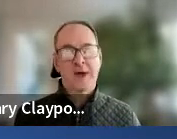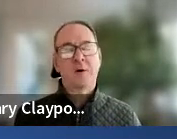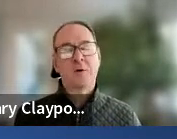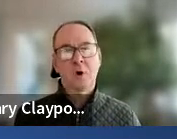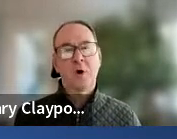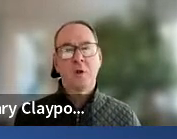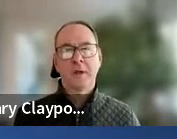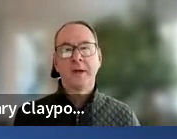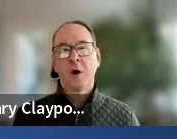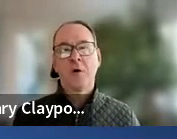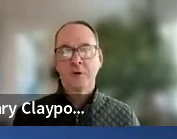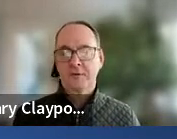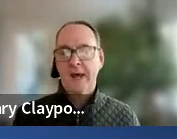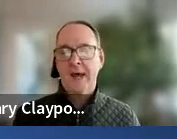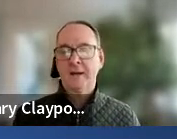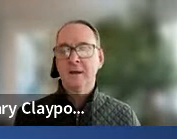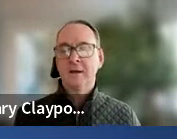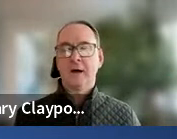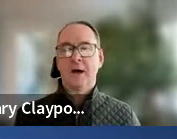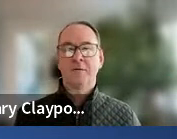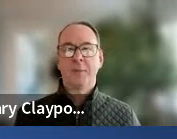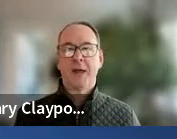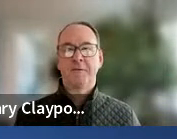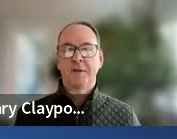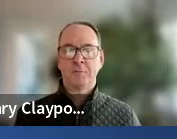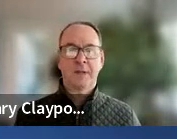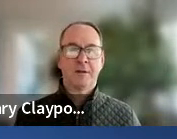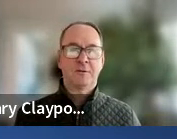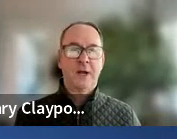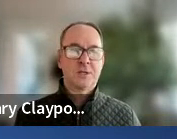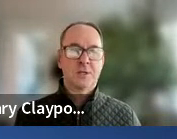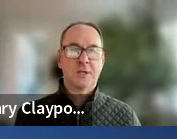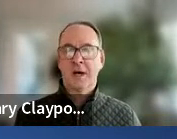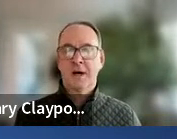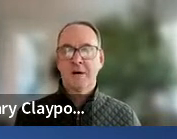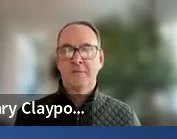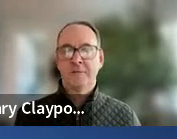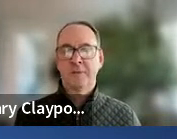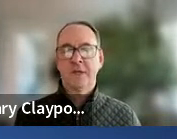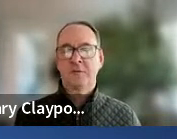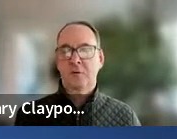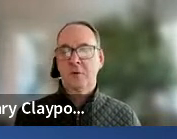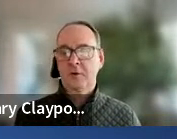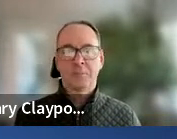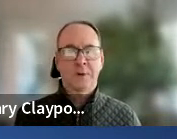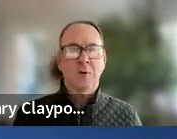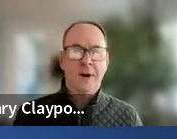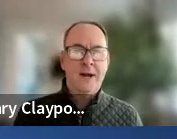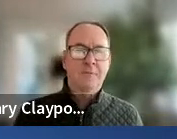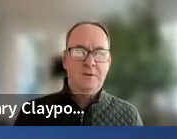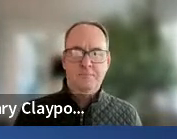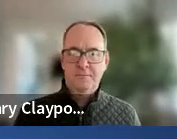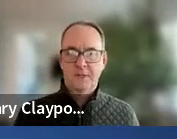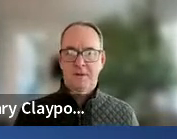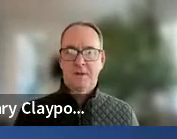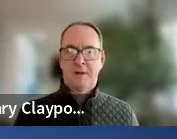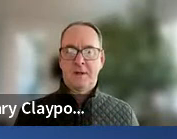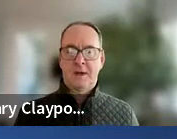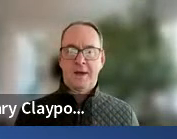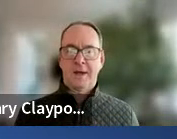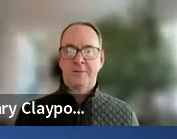federal role in oversight of the benefits administration of these critical programs.